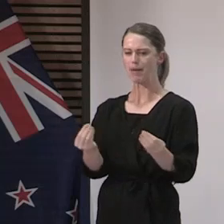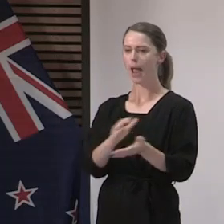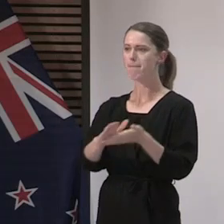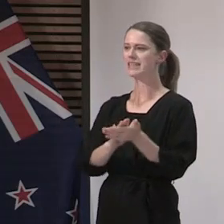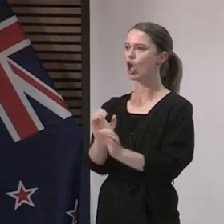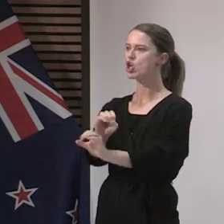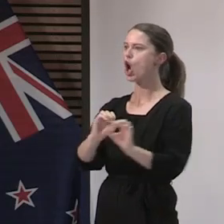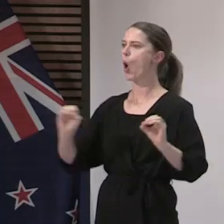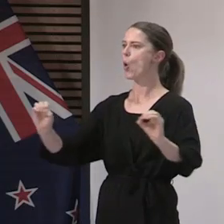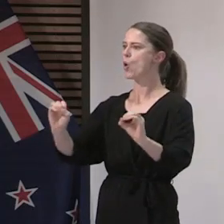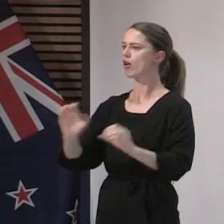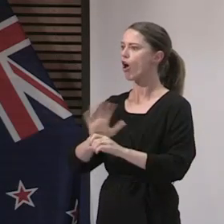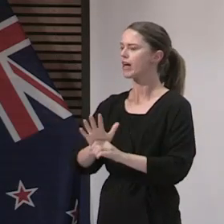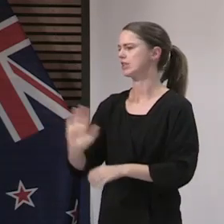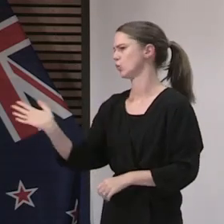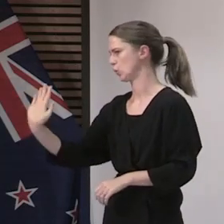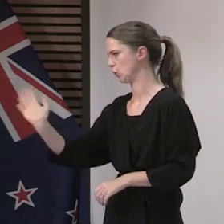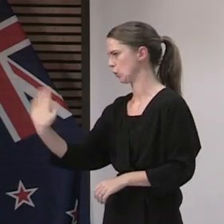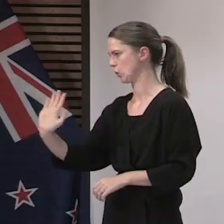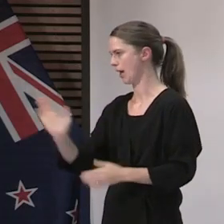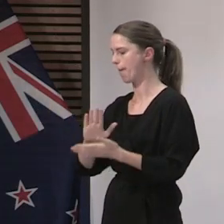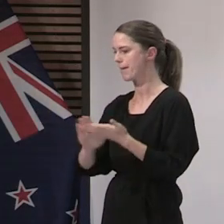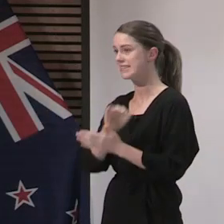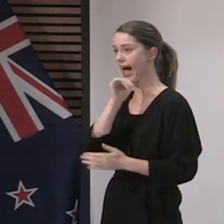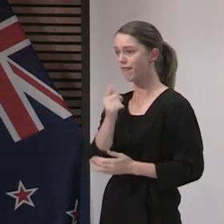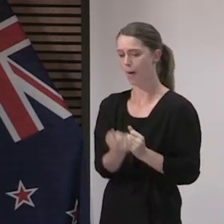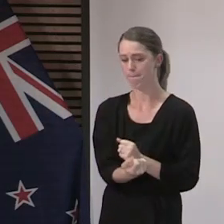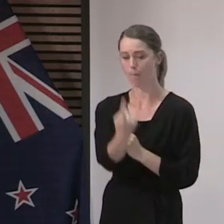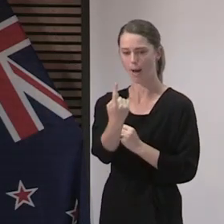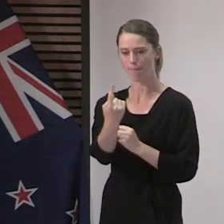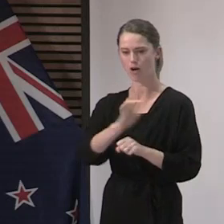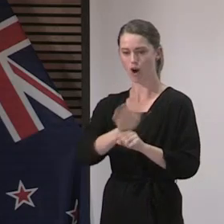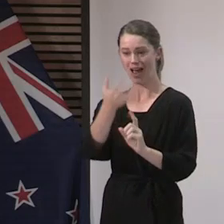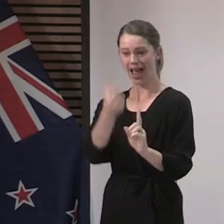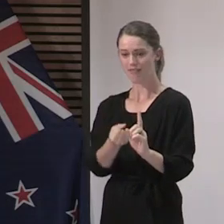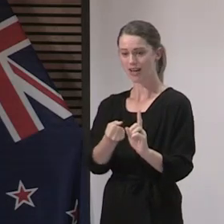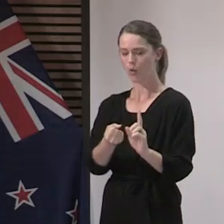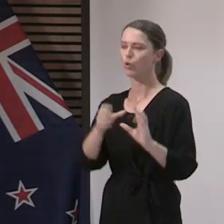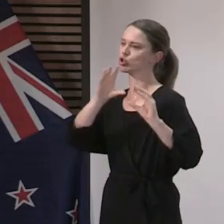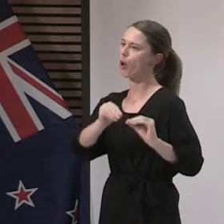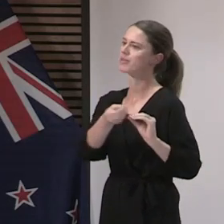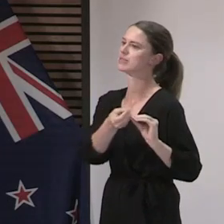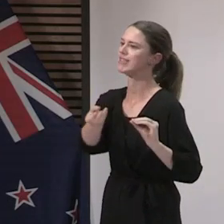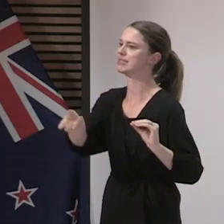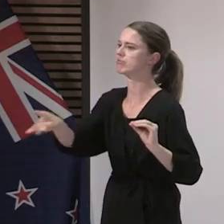virus. Elimination doesn't